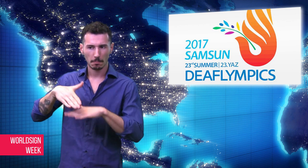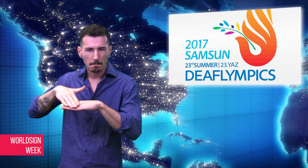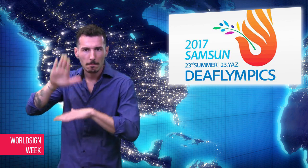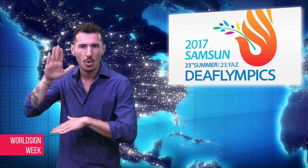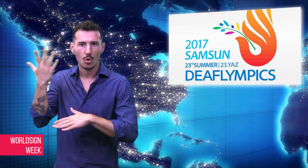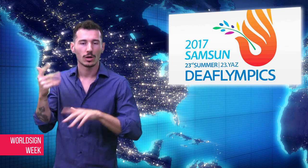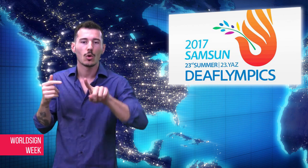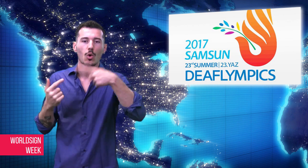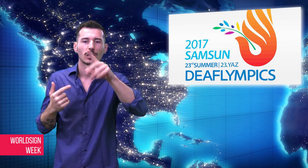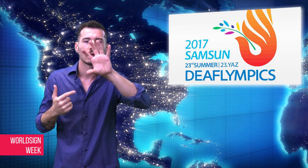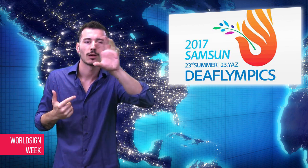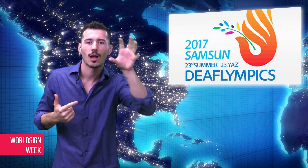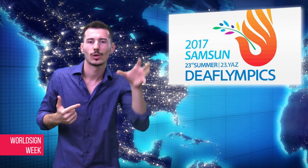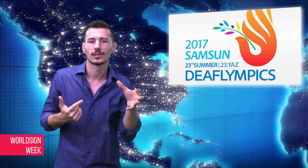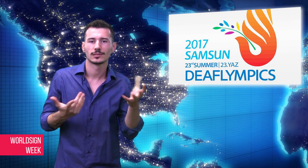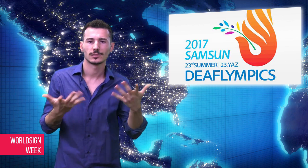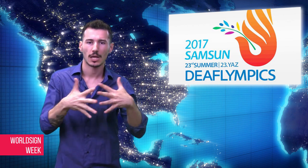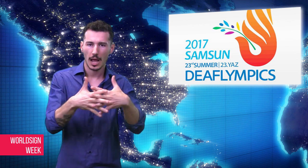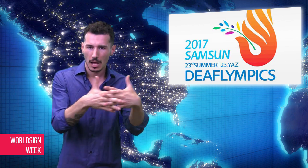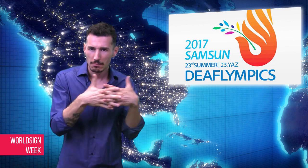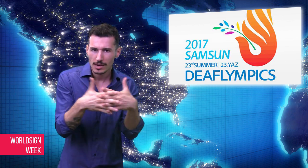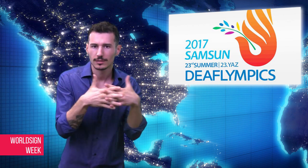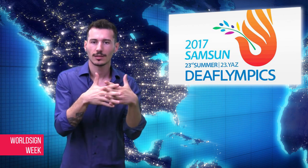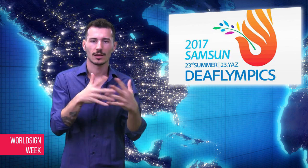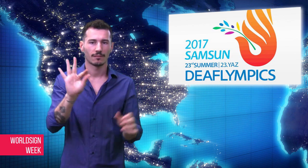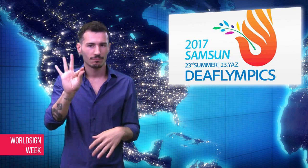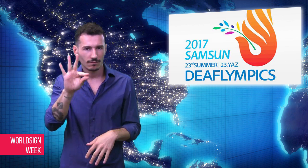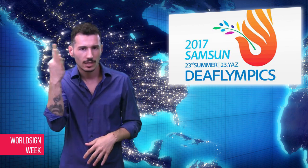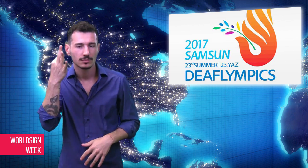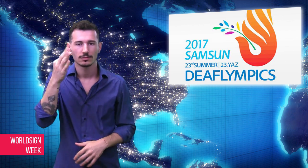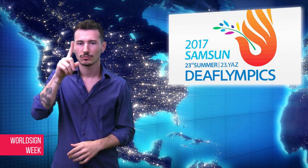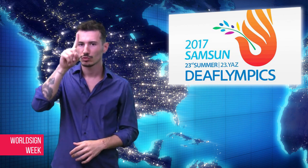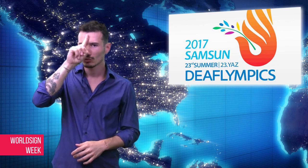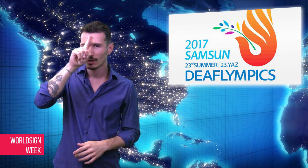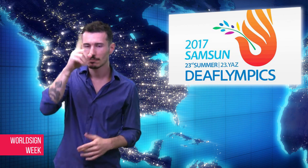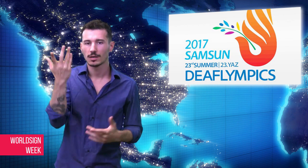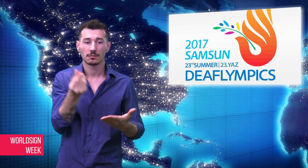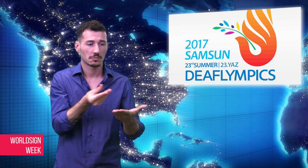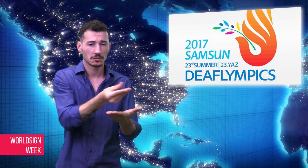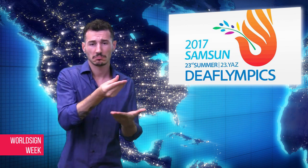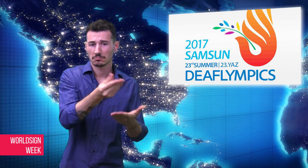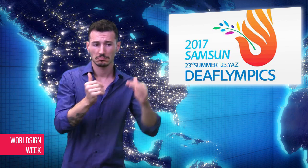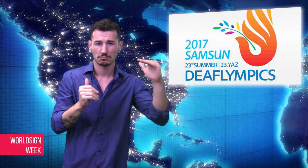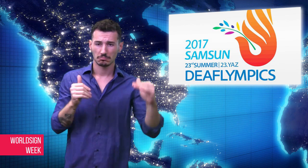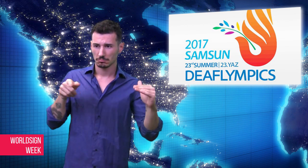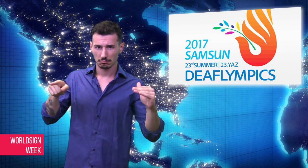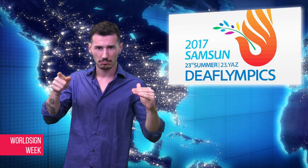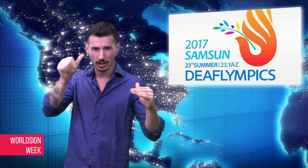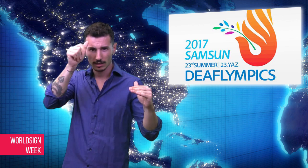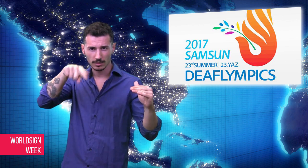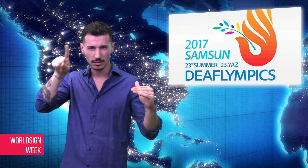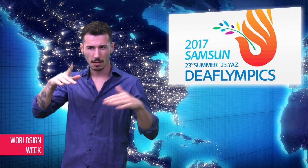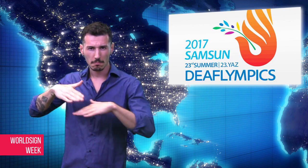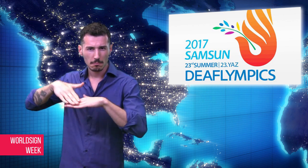According to list of cash payouts, Indian athletics receive cash prizes for